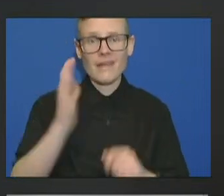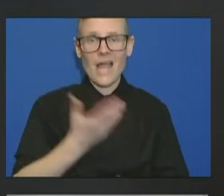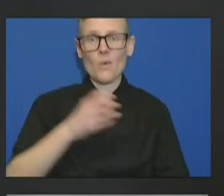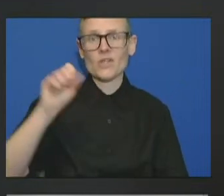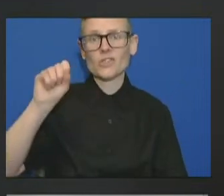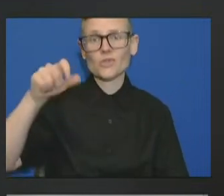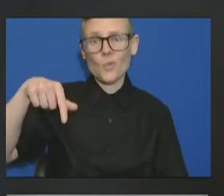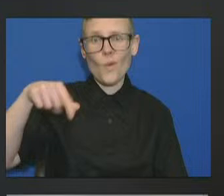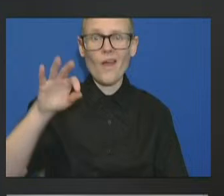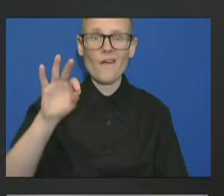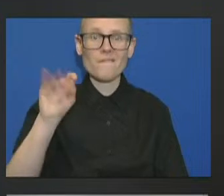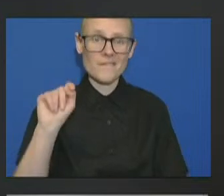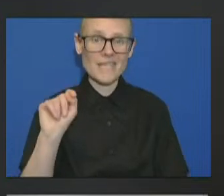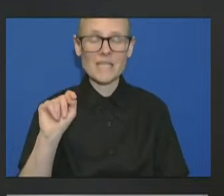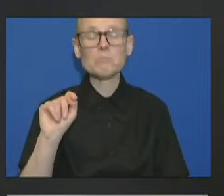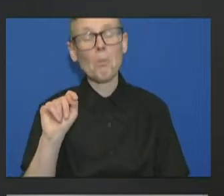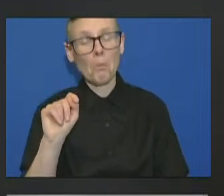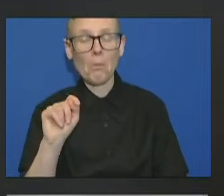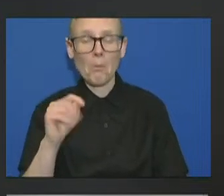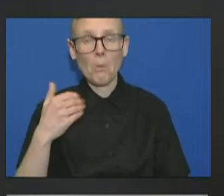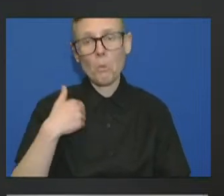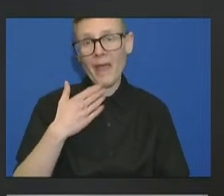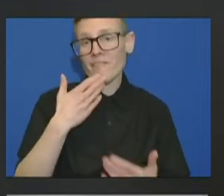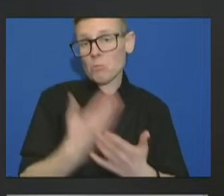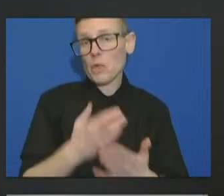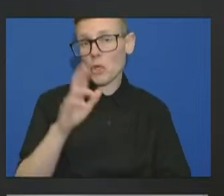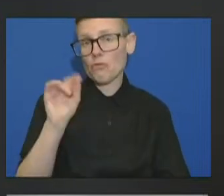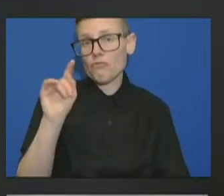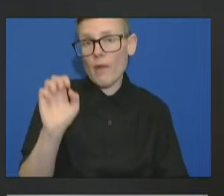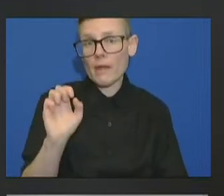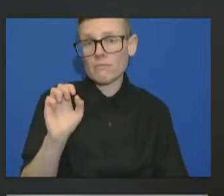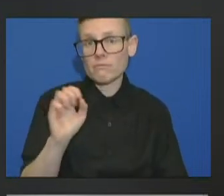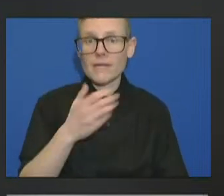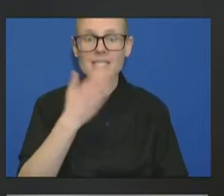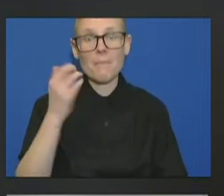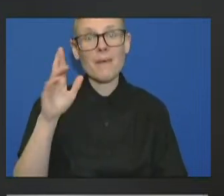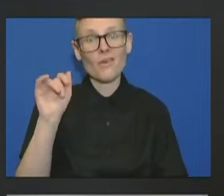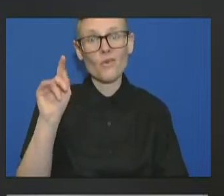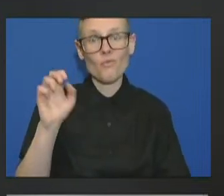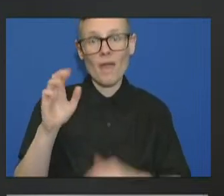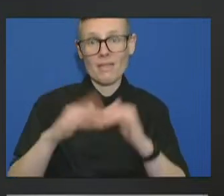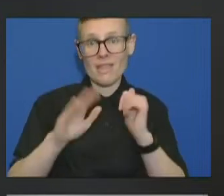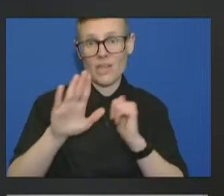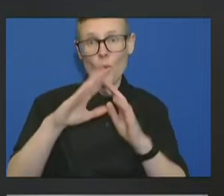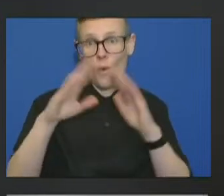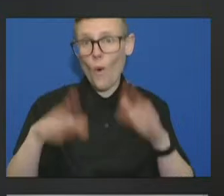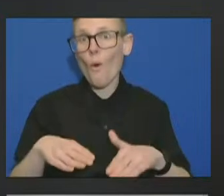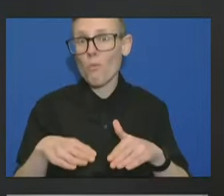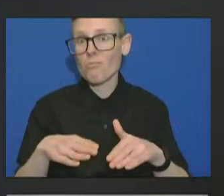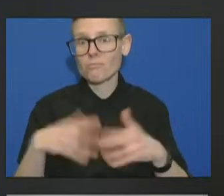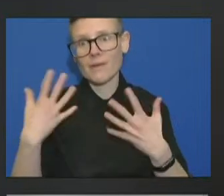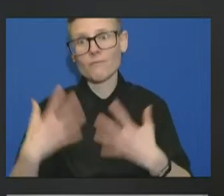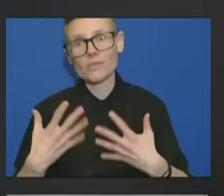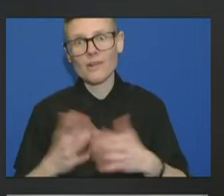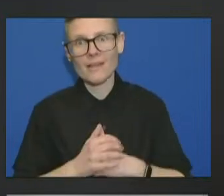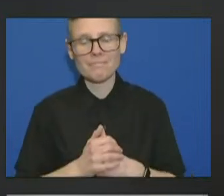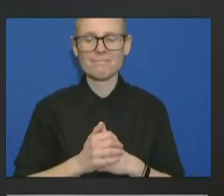seem like a lot of money, but given the amount of square feet that we have in M.C.P.S, we actually have a pretty good